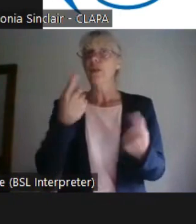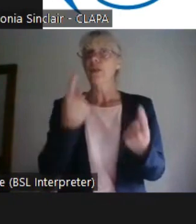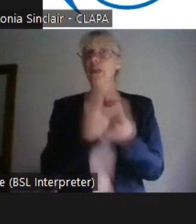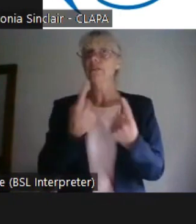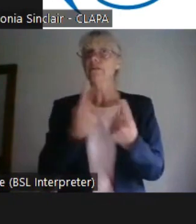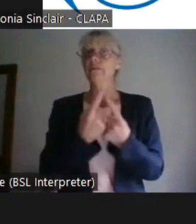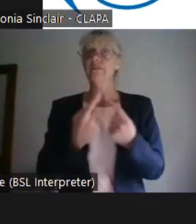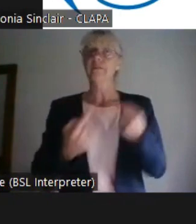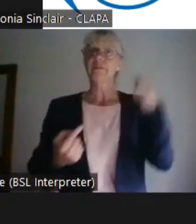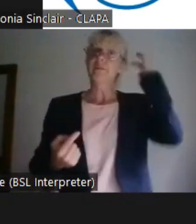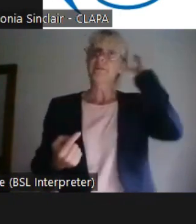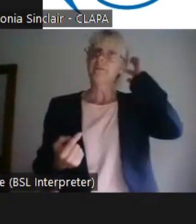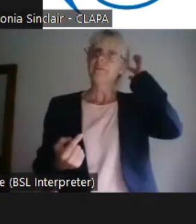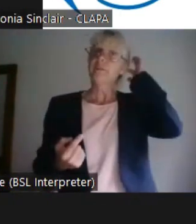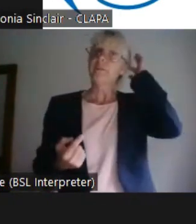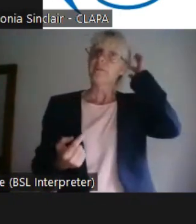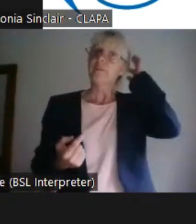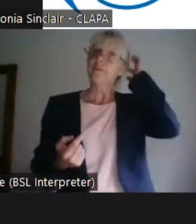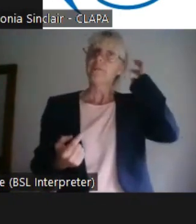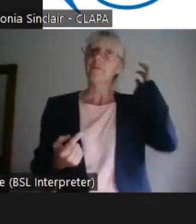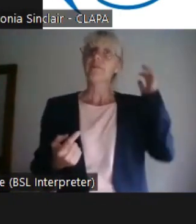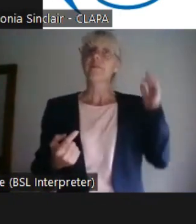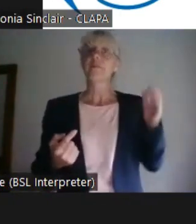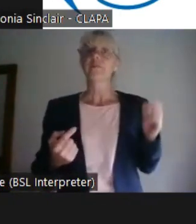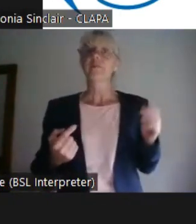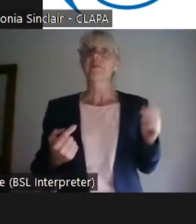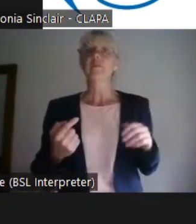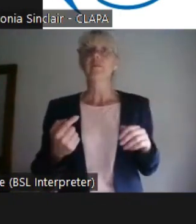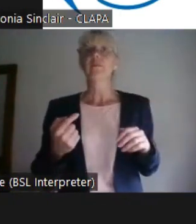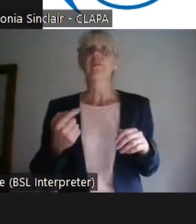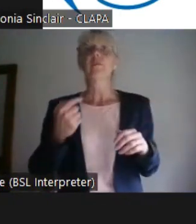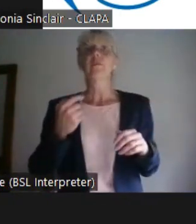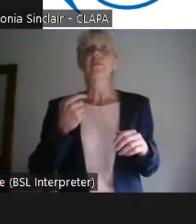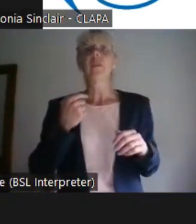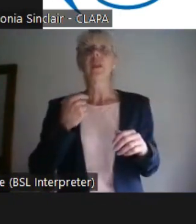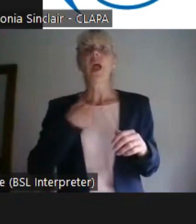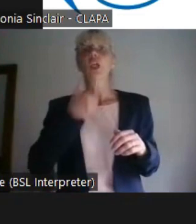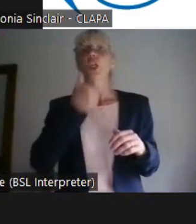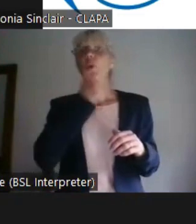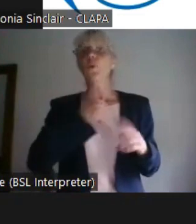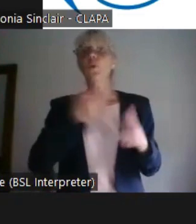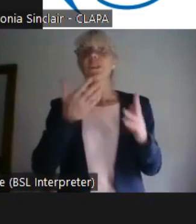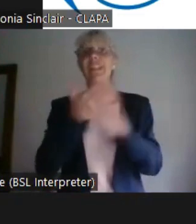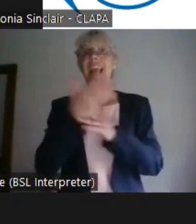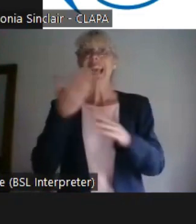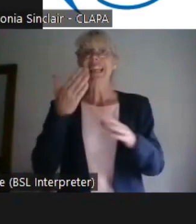I actually went through access for work and because I had to go on call once every seven